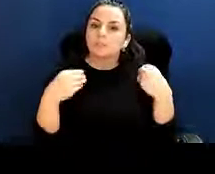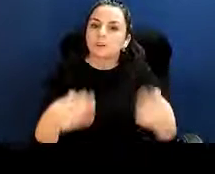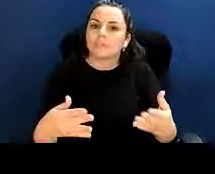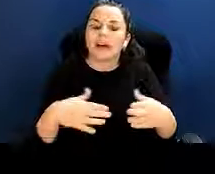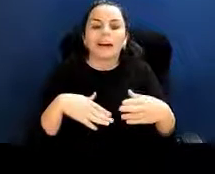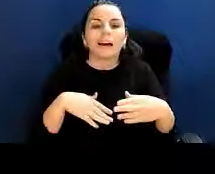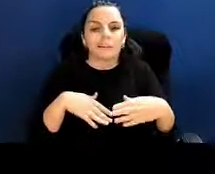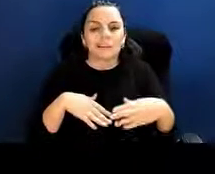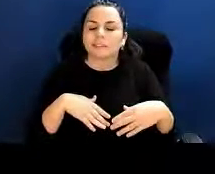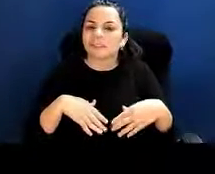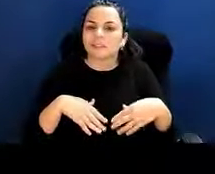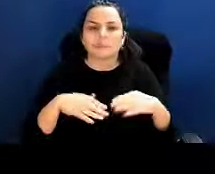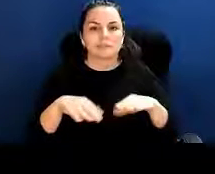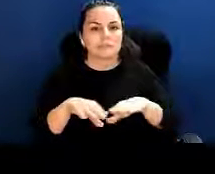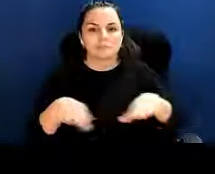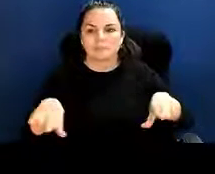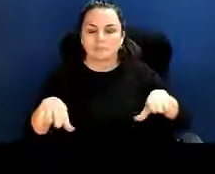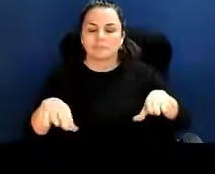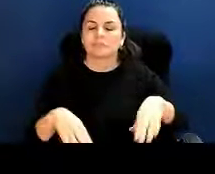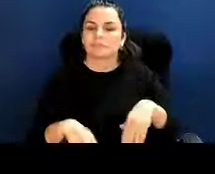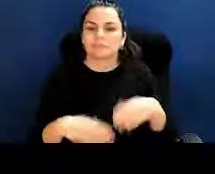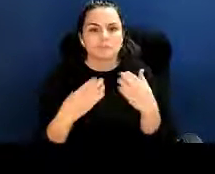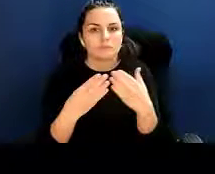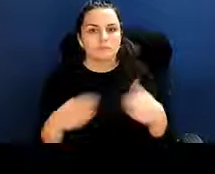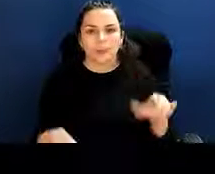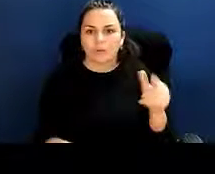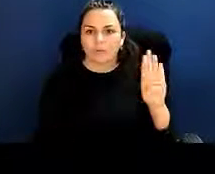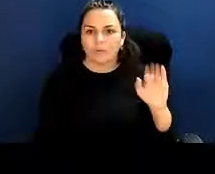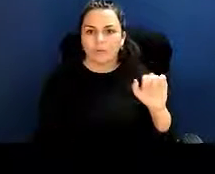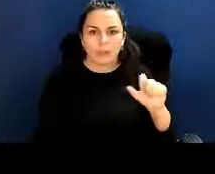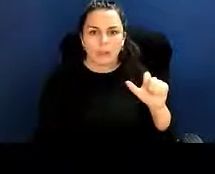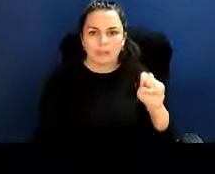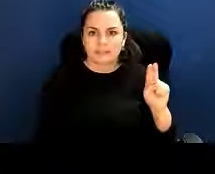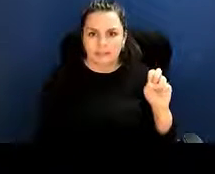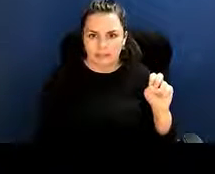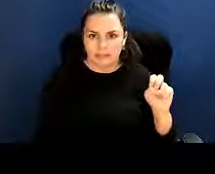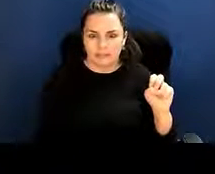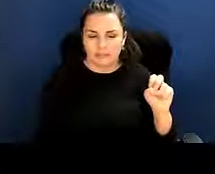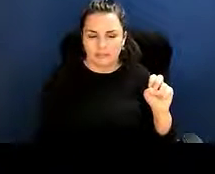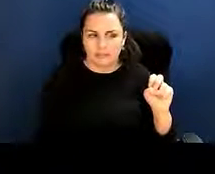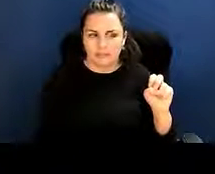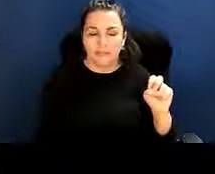standard for human research protections. So mere adherence to the regulations